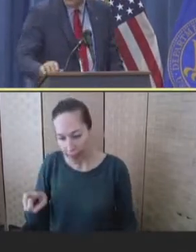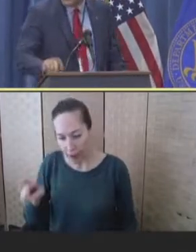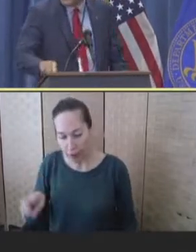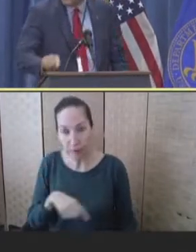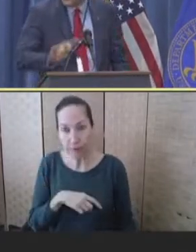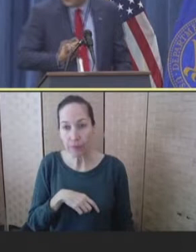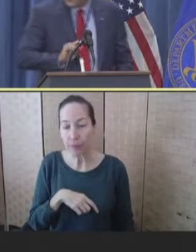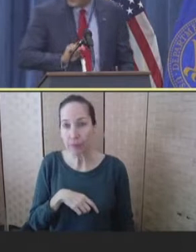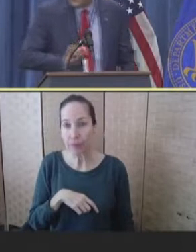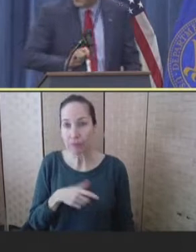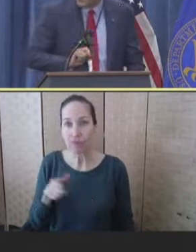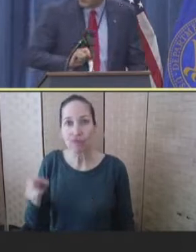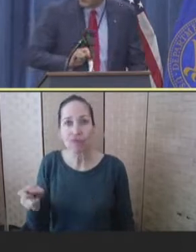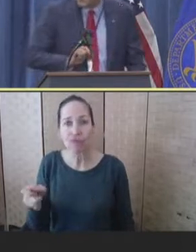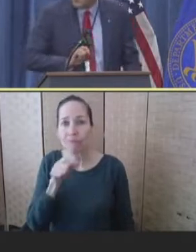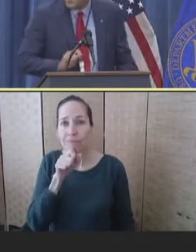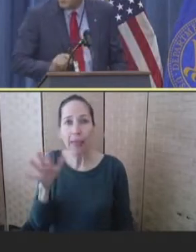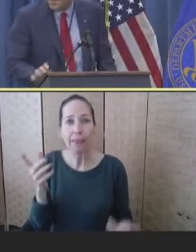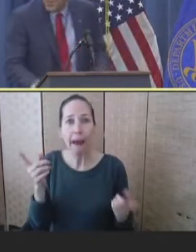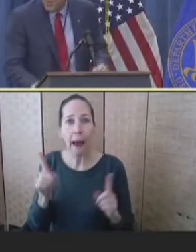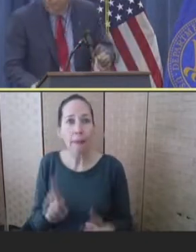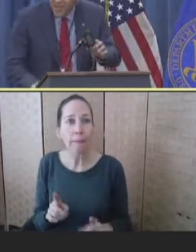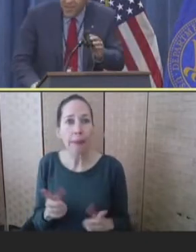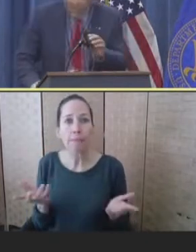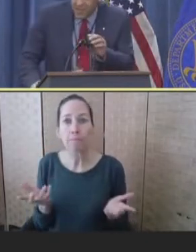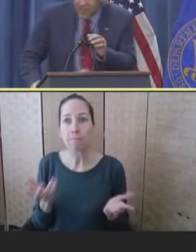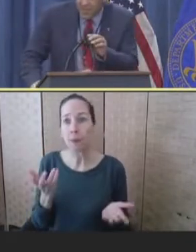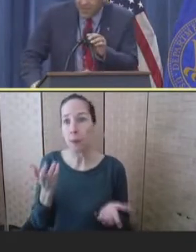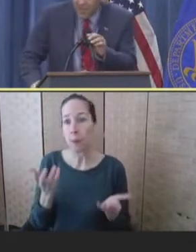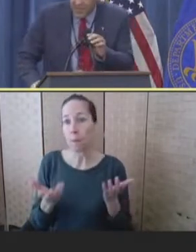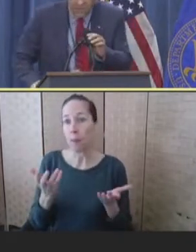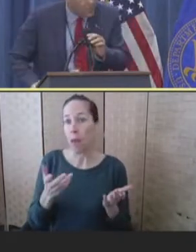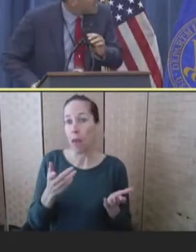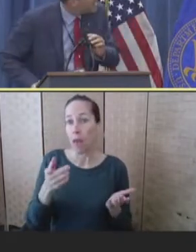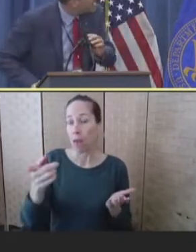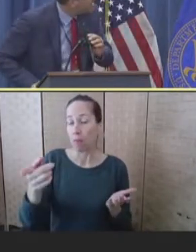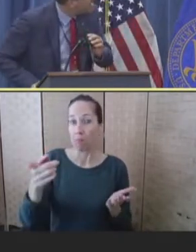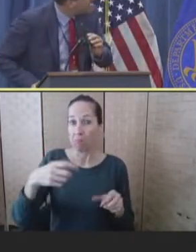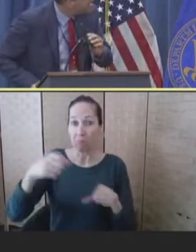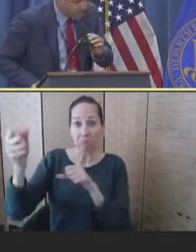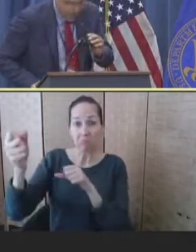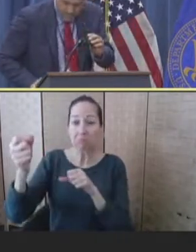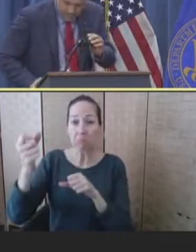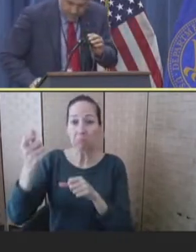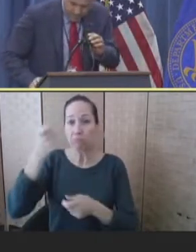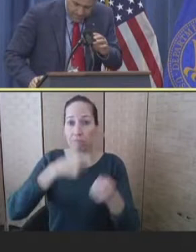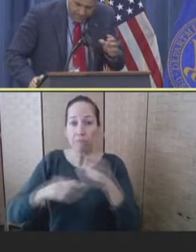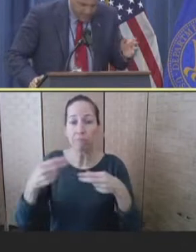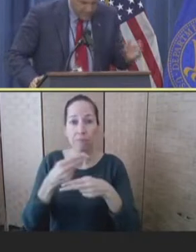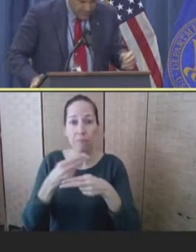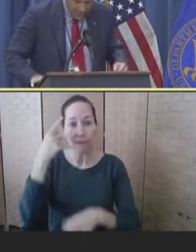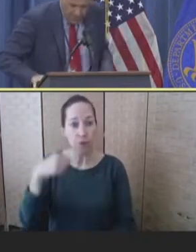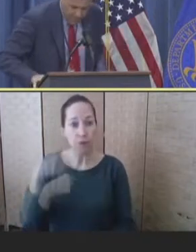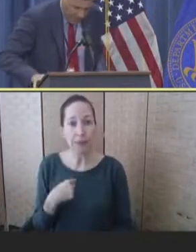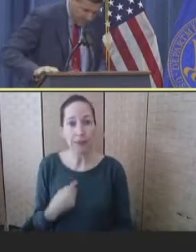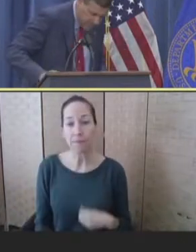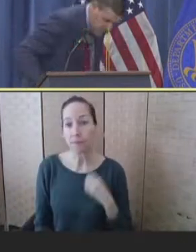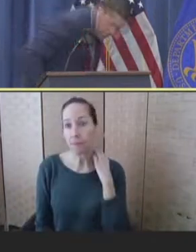Nothing's happening when I click the button so maybe somebody can advance it for me. No, I don't.